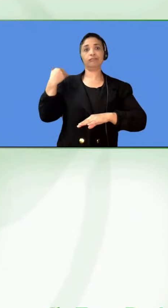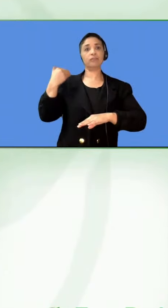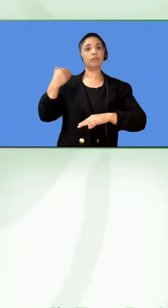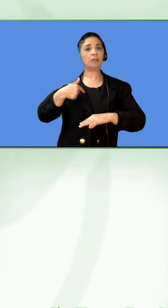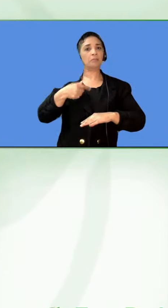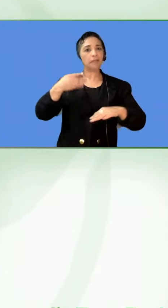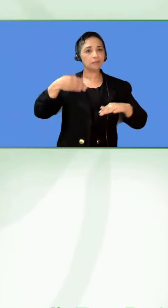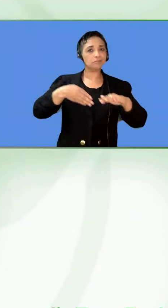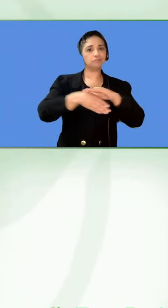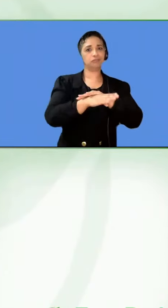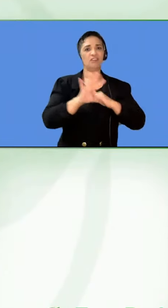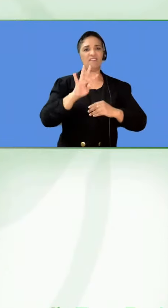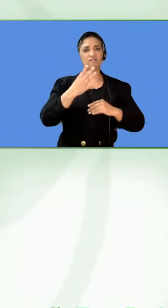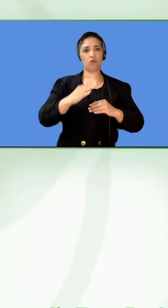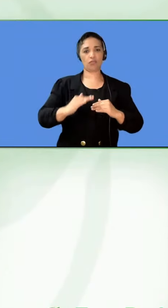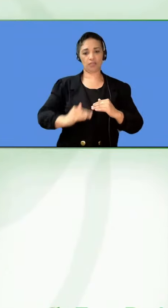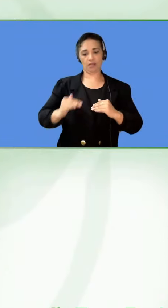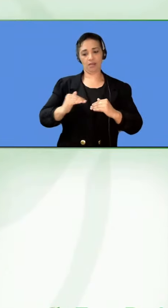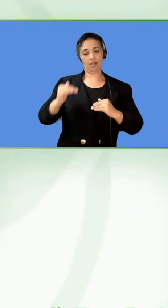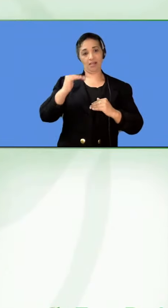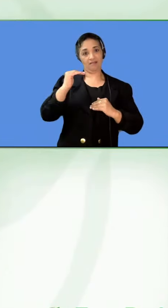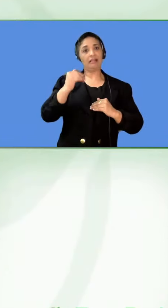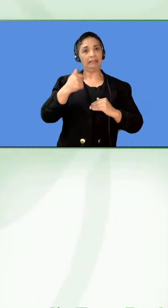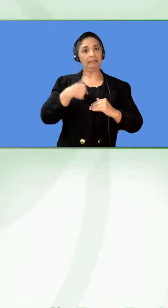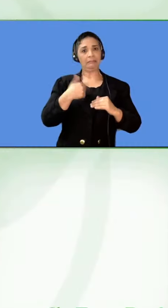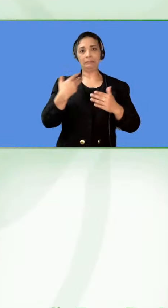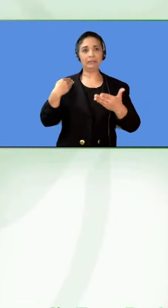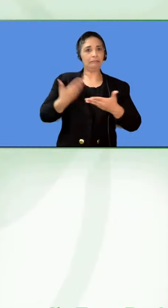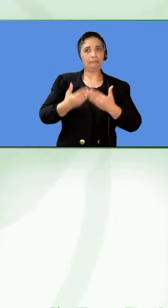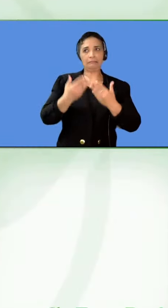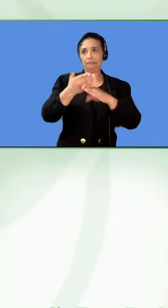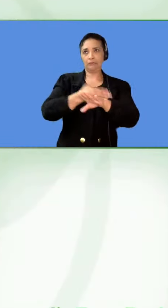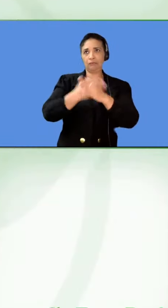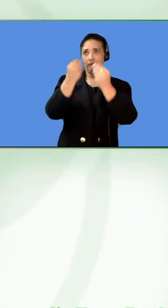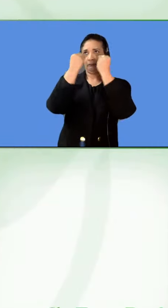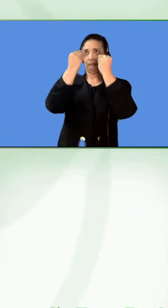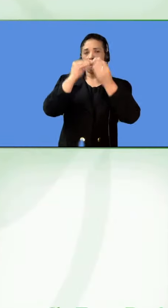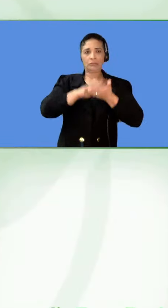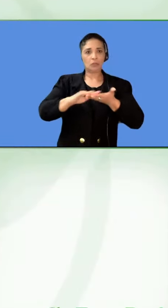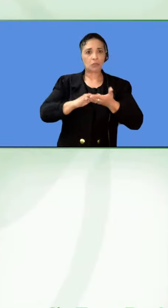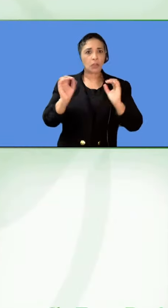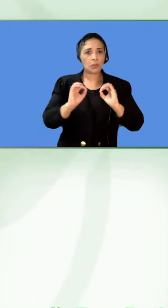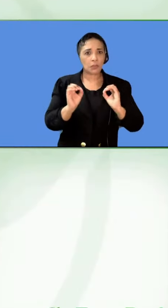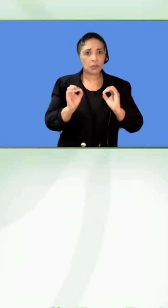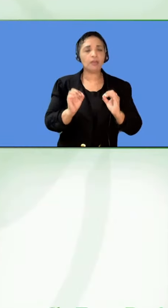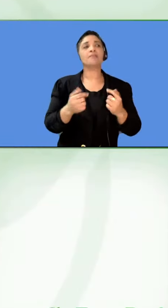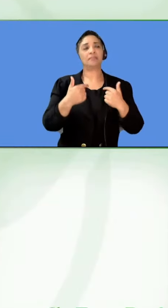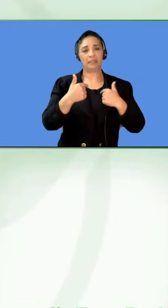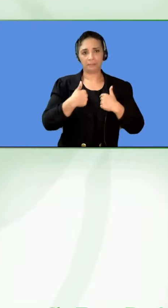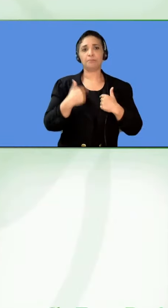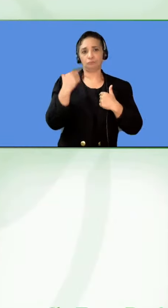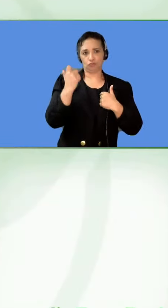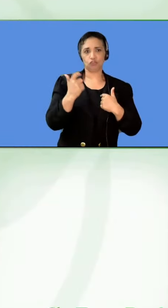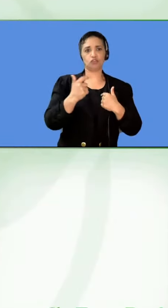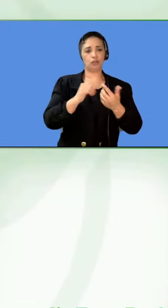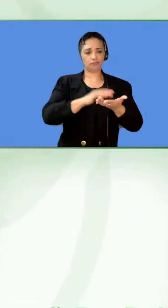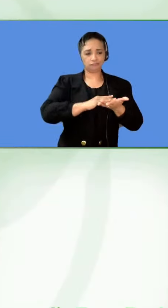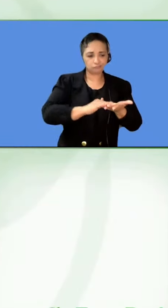I did not start learning Braille until then either. I had to start taking Braille classes, even practising at home.